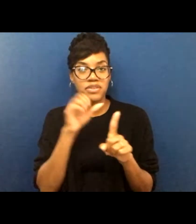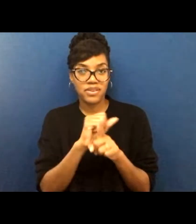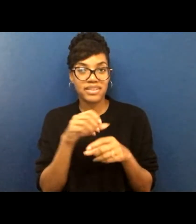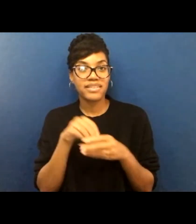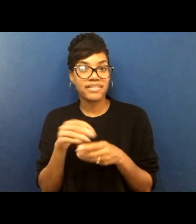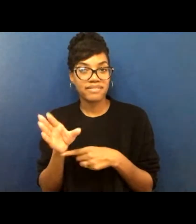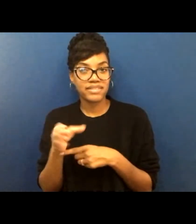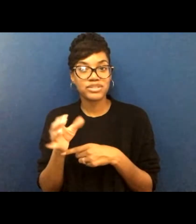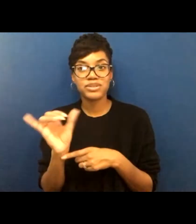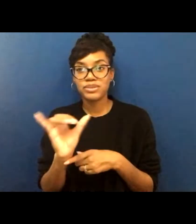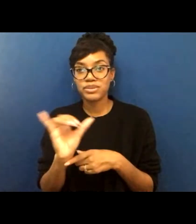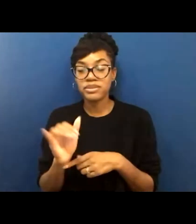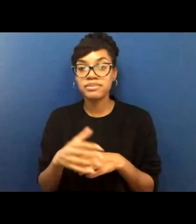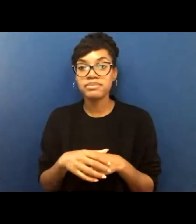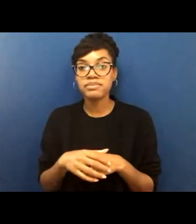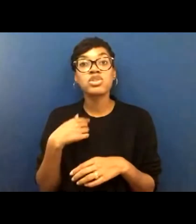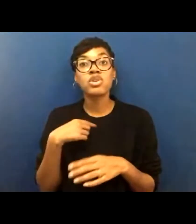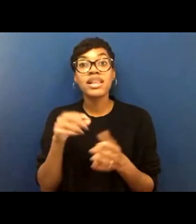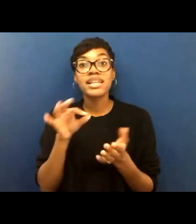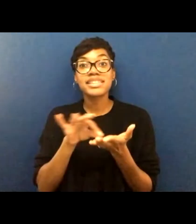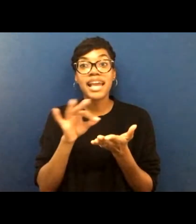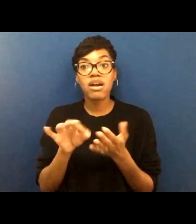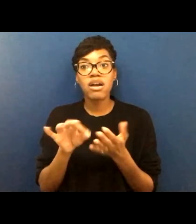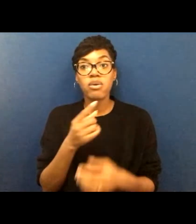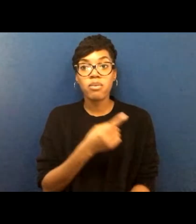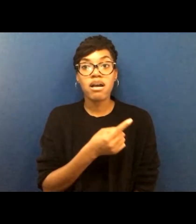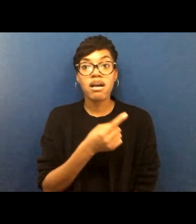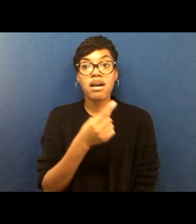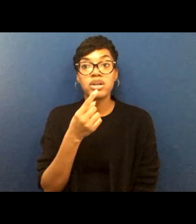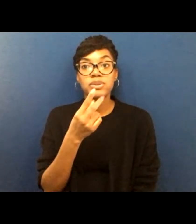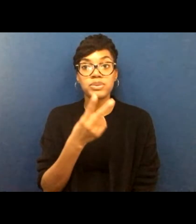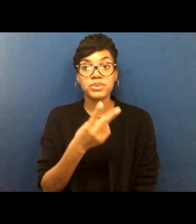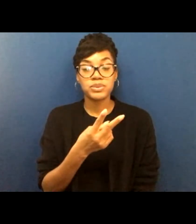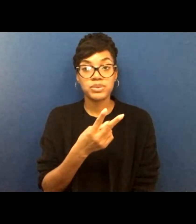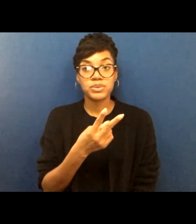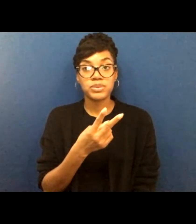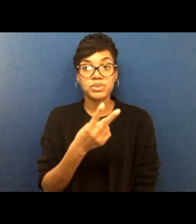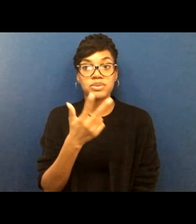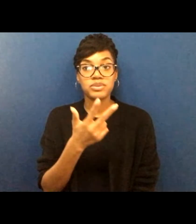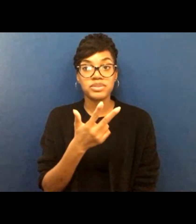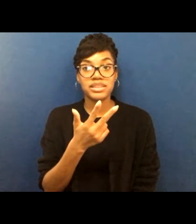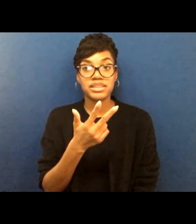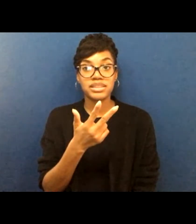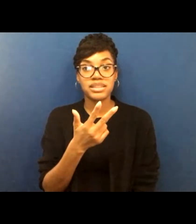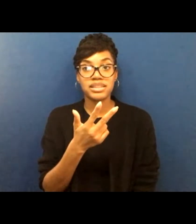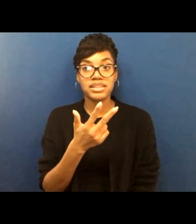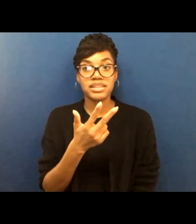So let's count the king crabs walking legs. Let's see one, two, three, four, five, six.